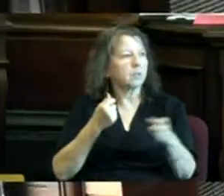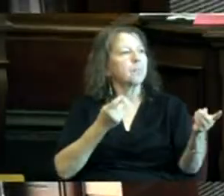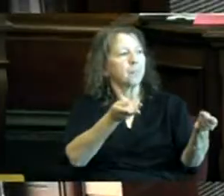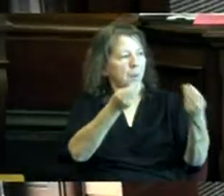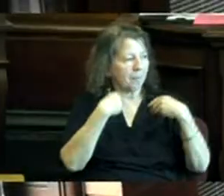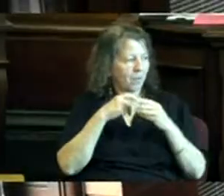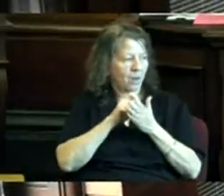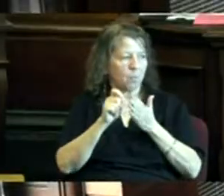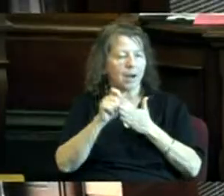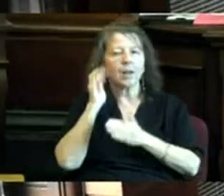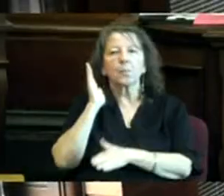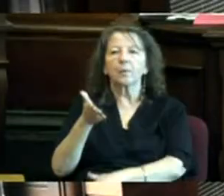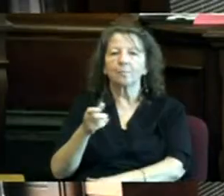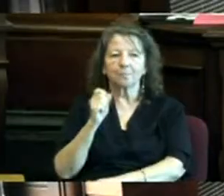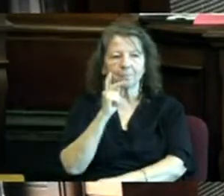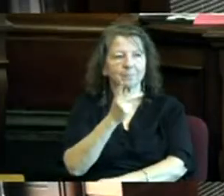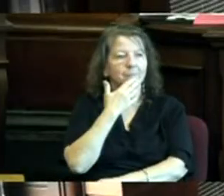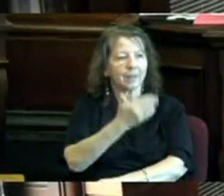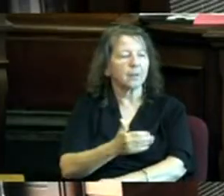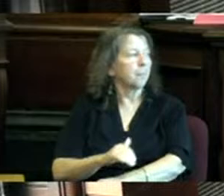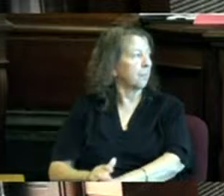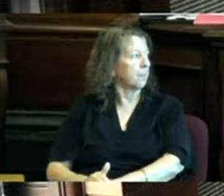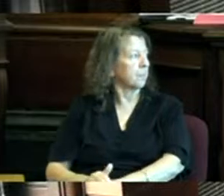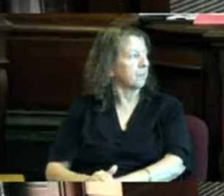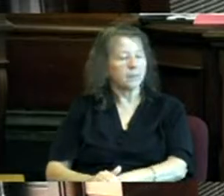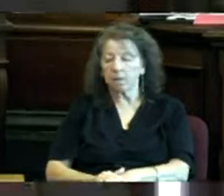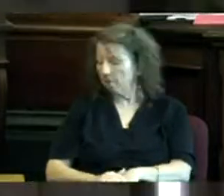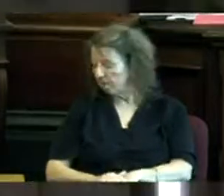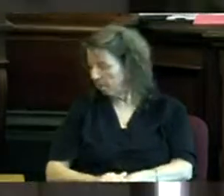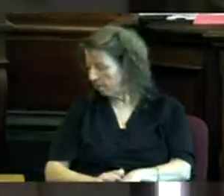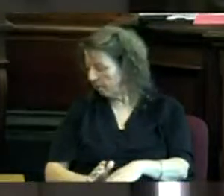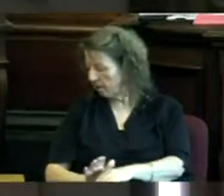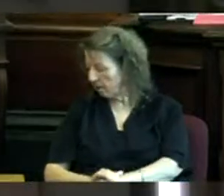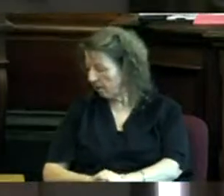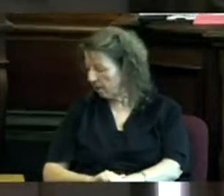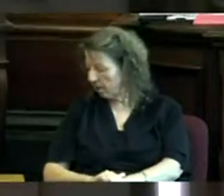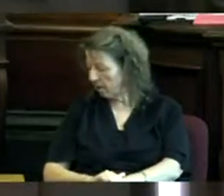started up again. So maybe three